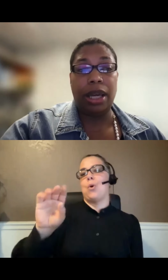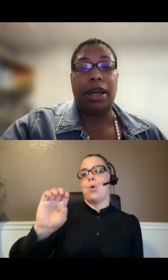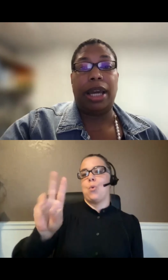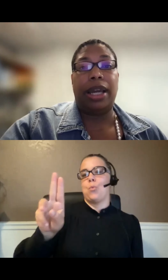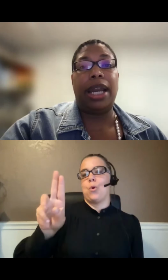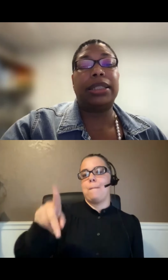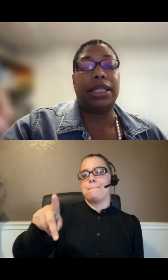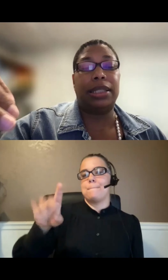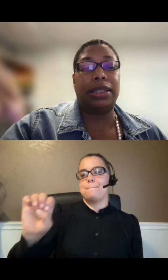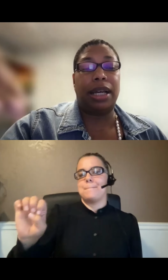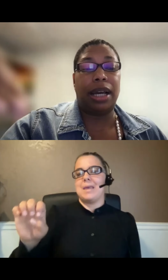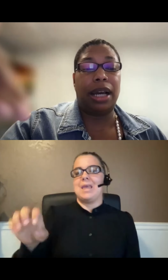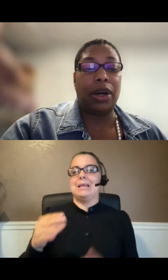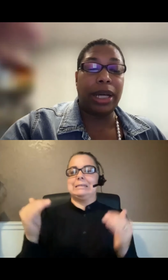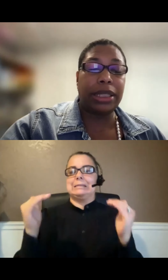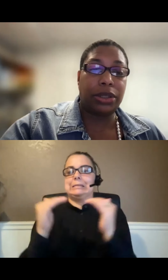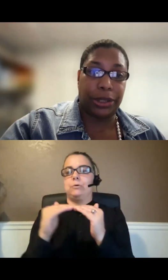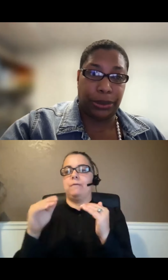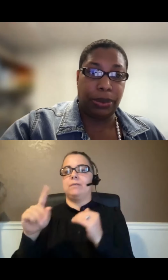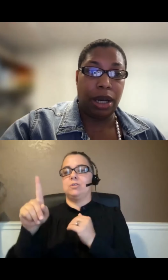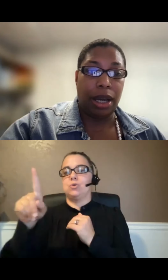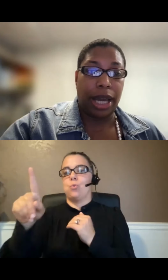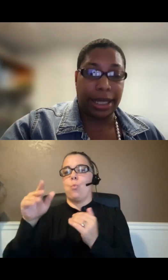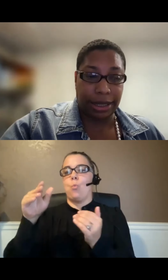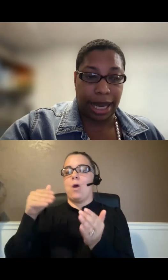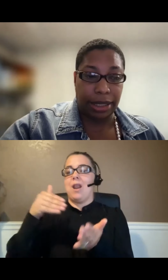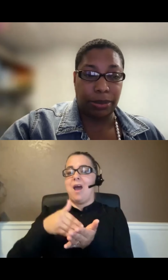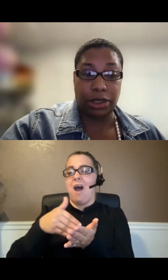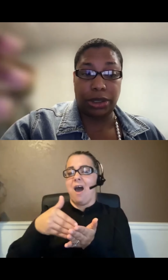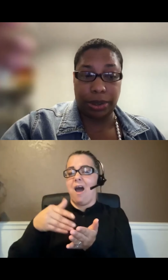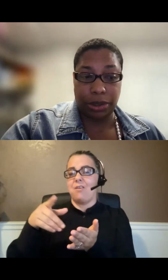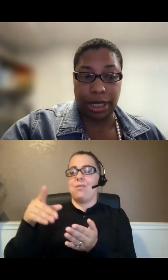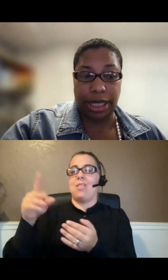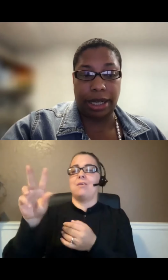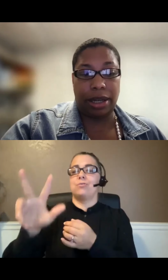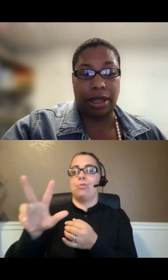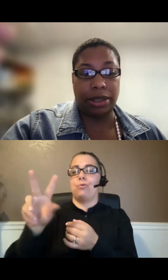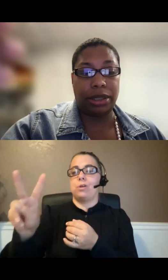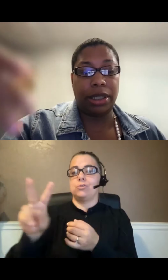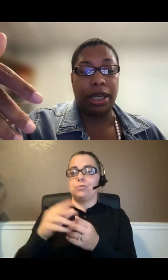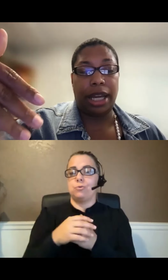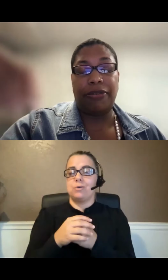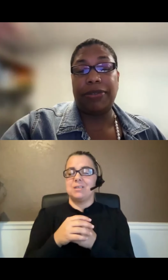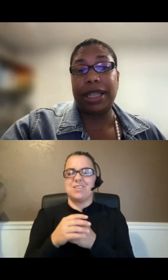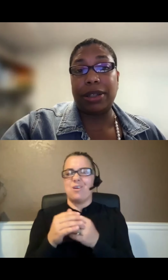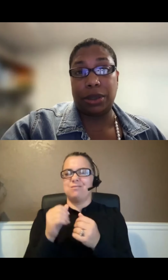In essence, a Quest 2 headset, which is $299 and